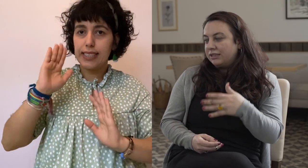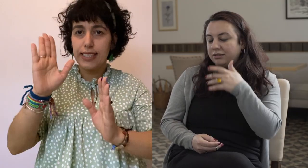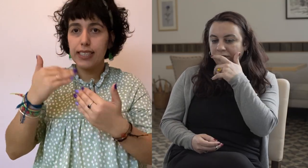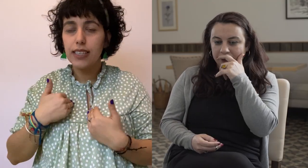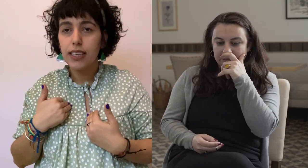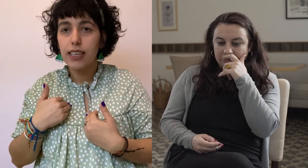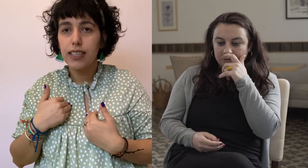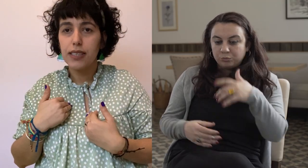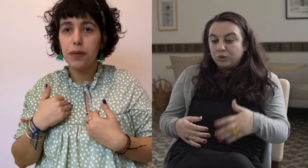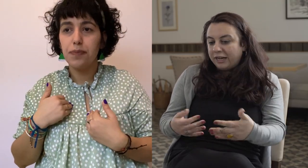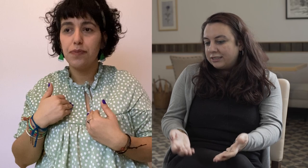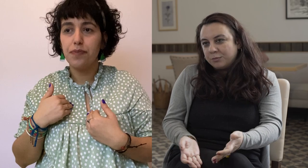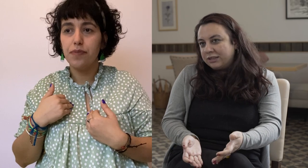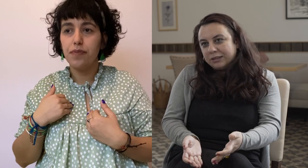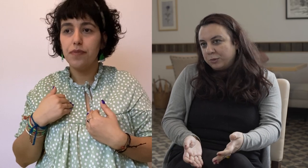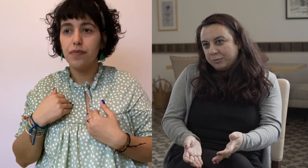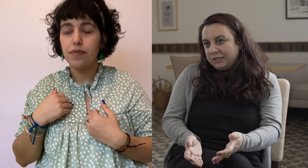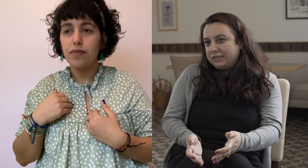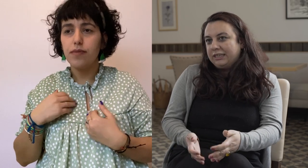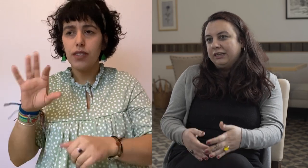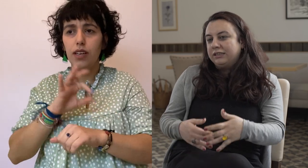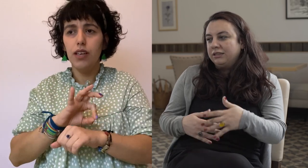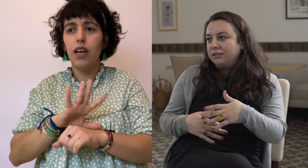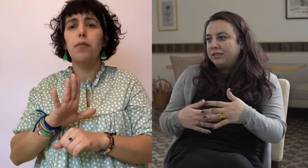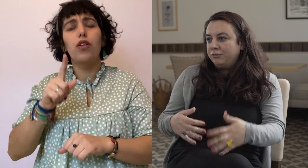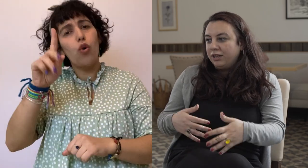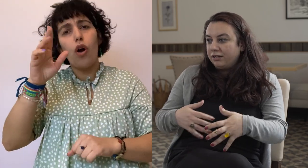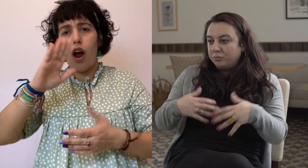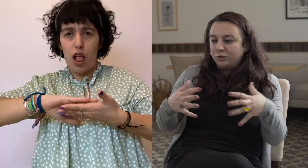This is not always possible, you know, I went and